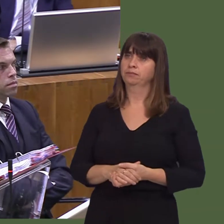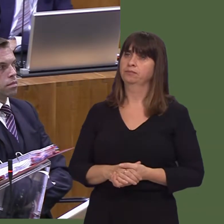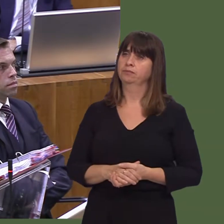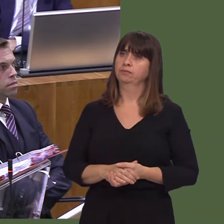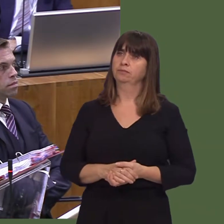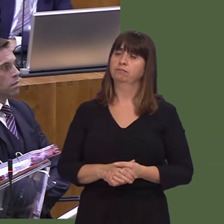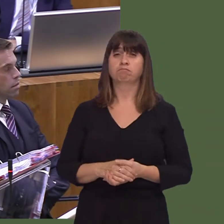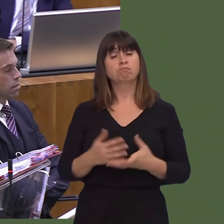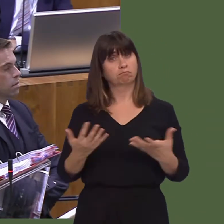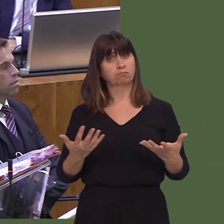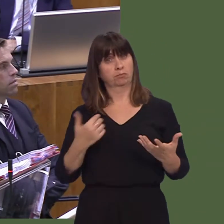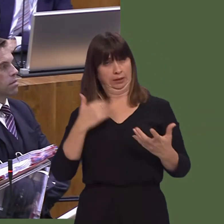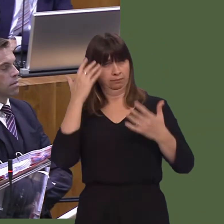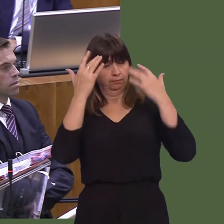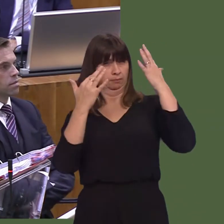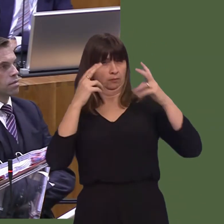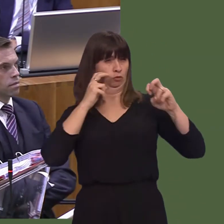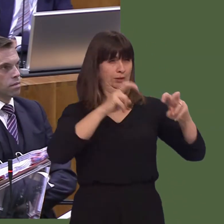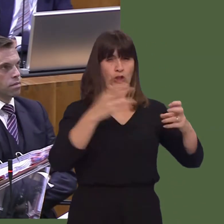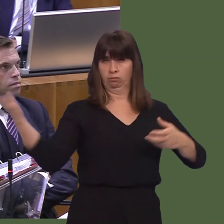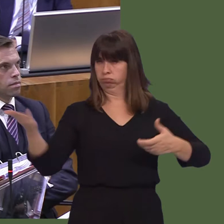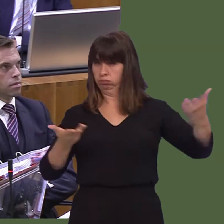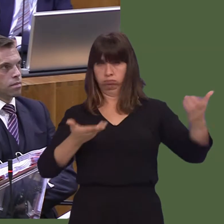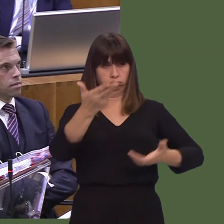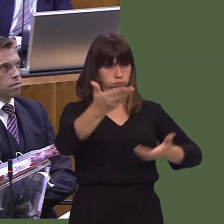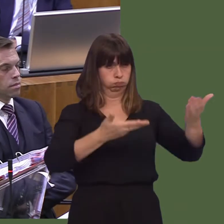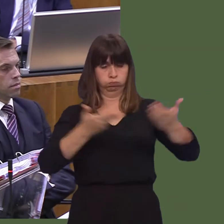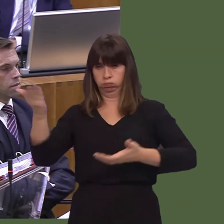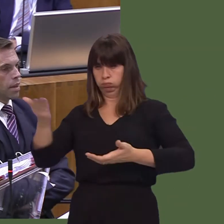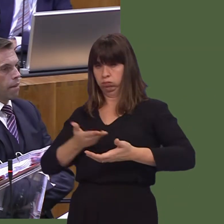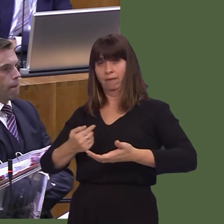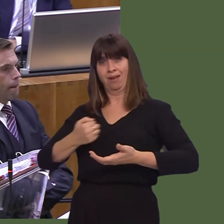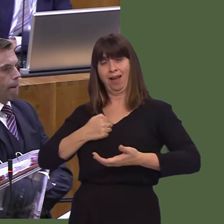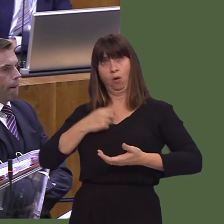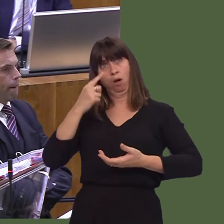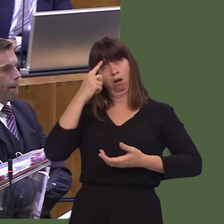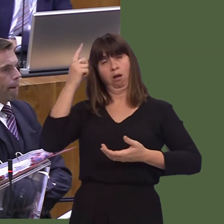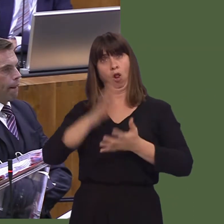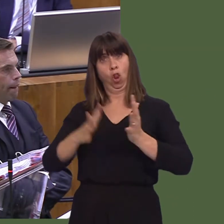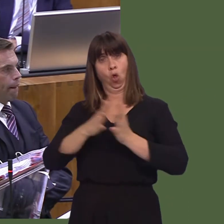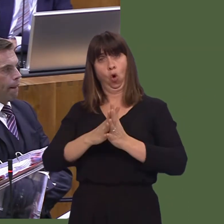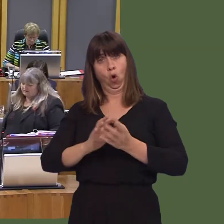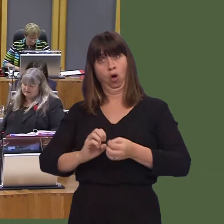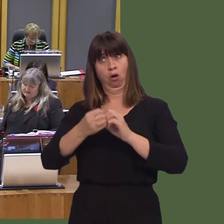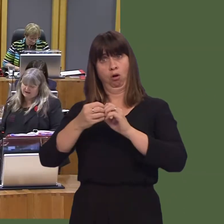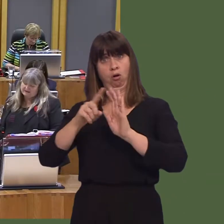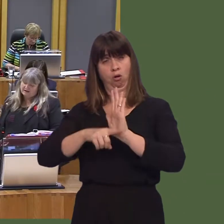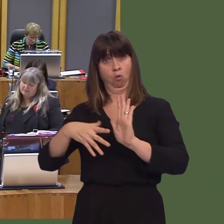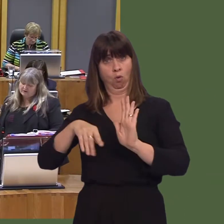Of course, we considered a wide range of research and reviews in developing the evidence base for our proposed legislation, and the new research is very interesting and relevant to that.